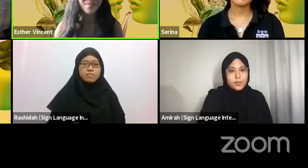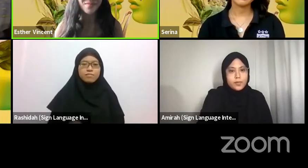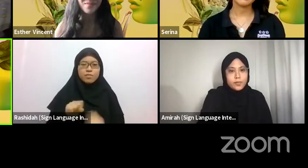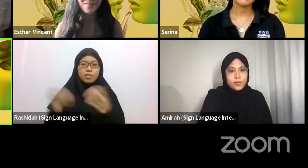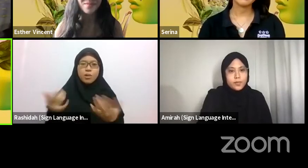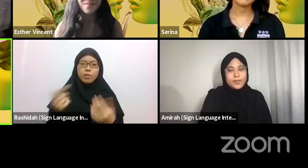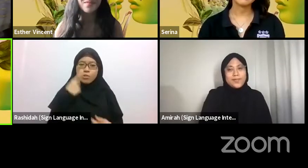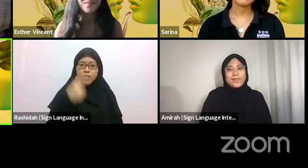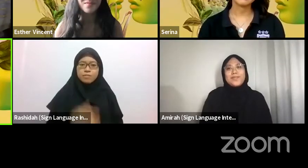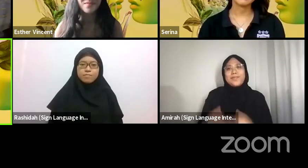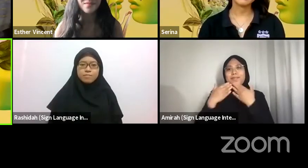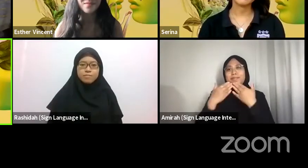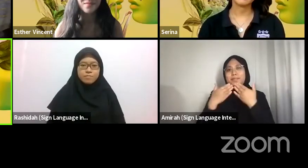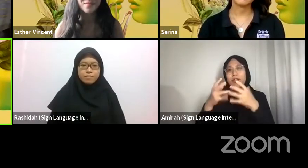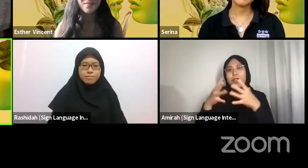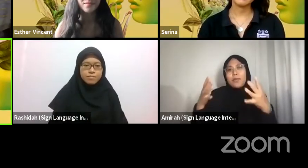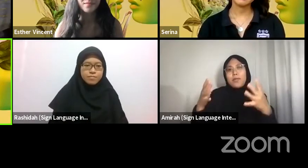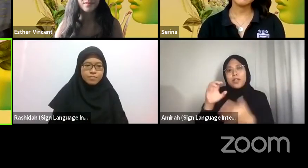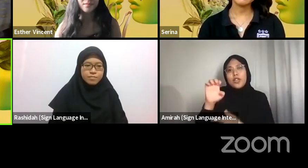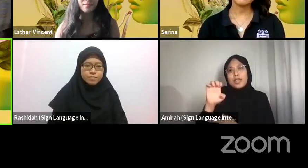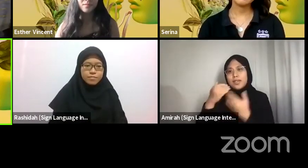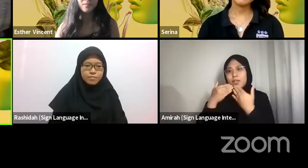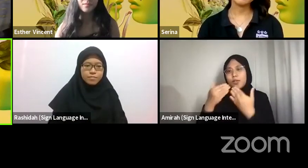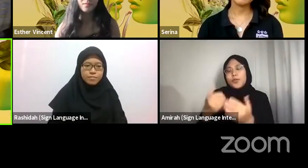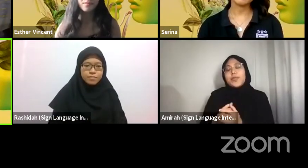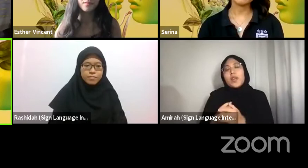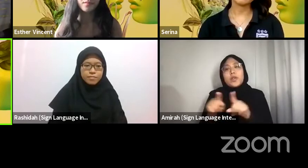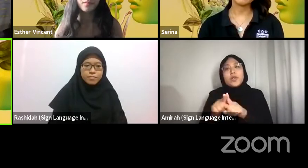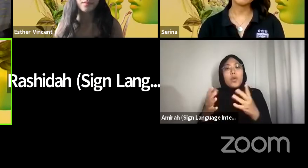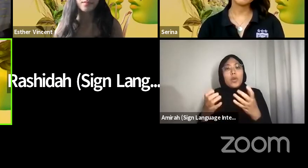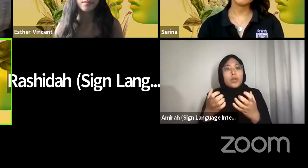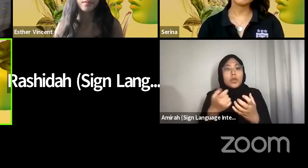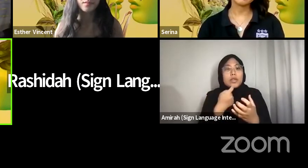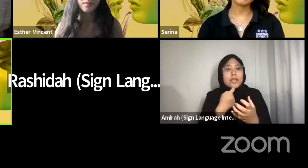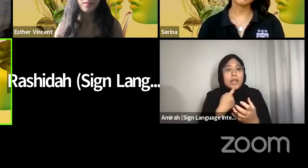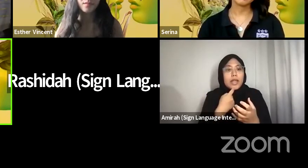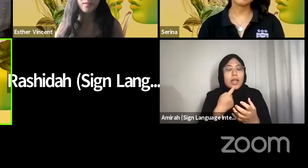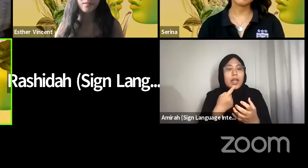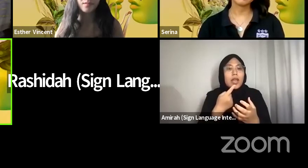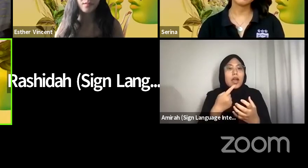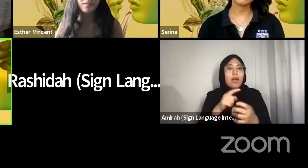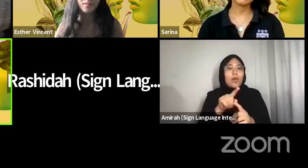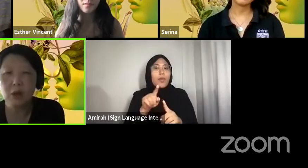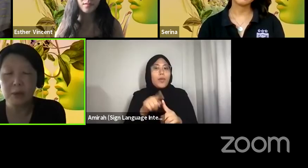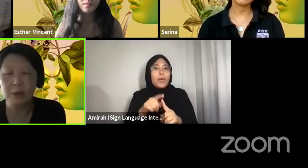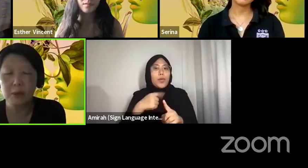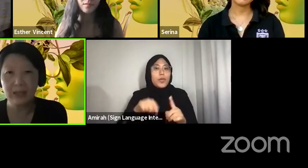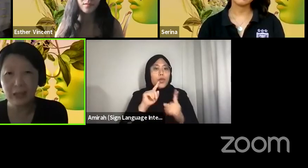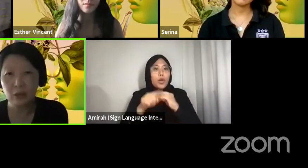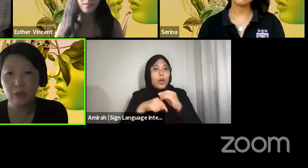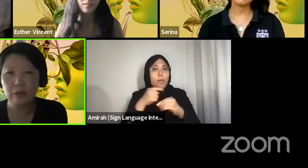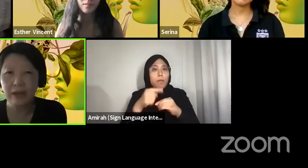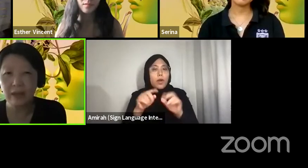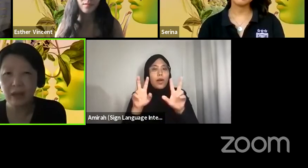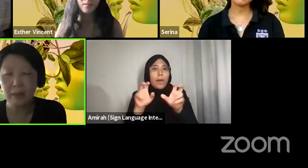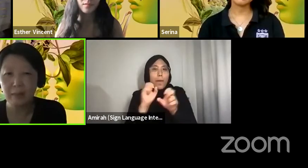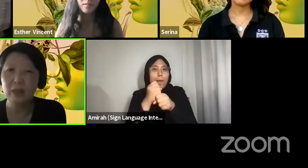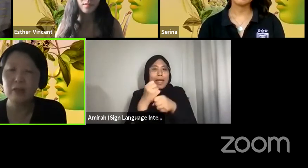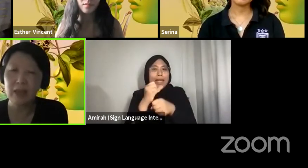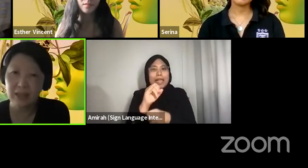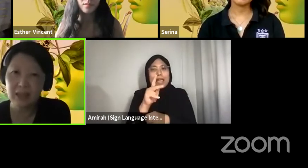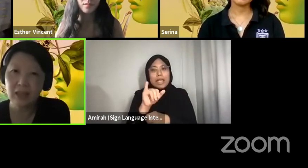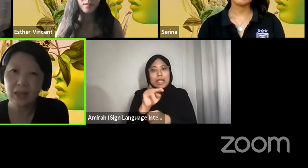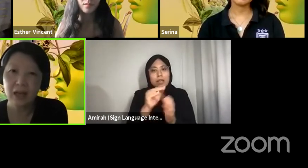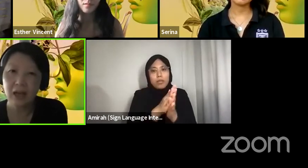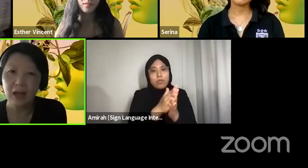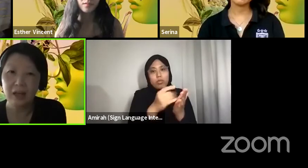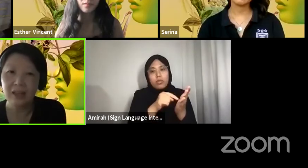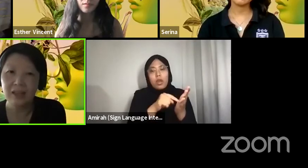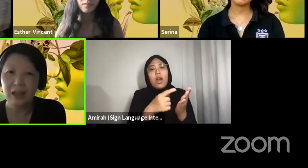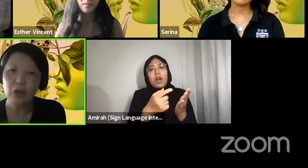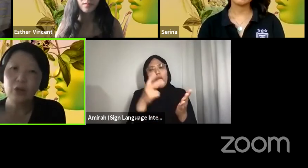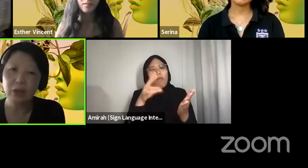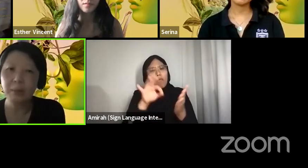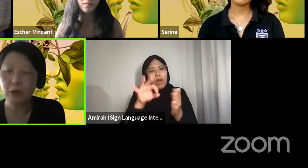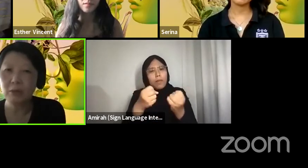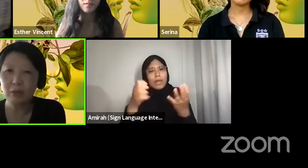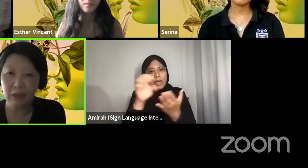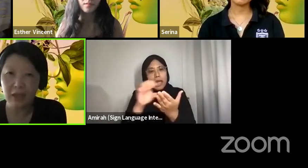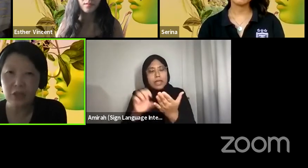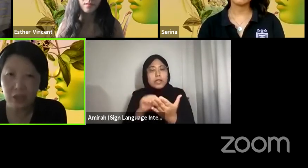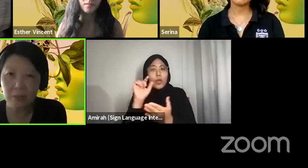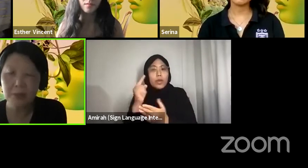Thanks very much, Esther. Just also to say, when we talk about Making Kin, you’ll find that many of the essays are not only about human relationships,